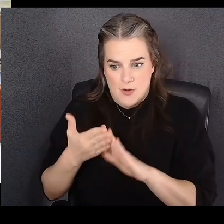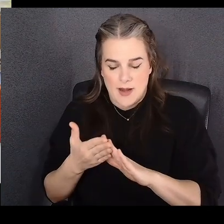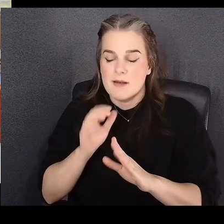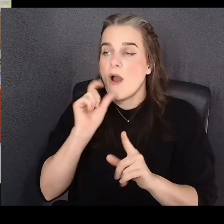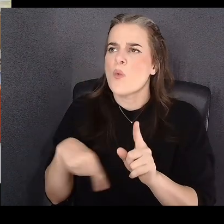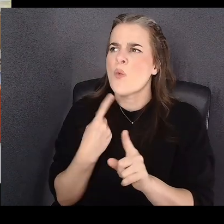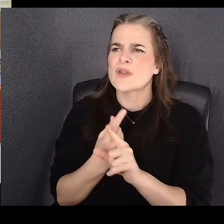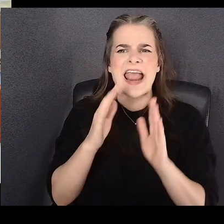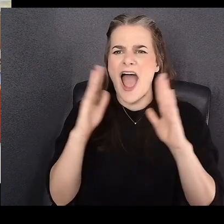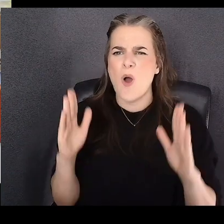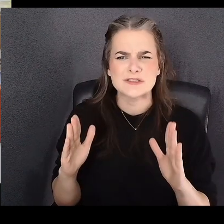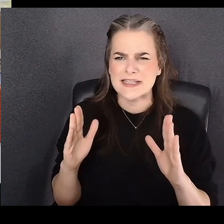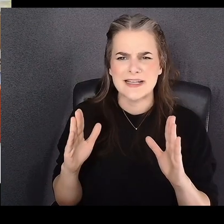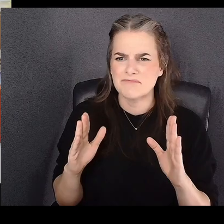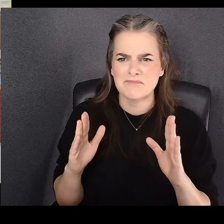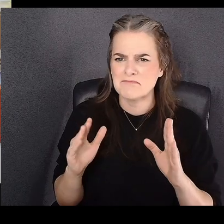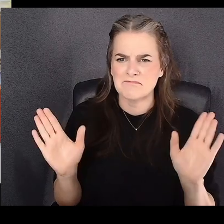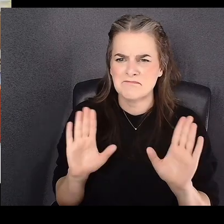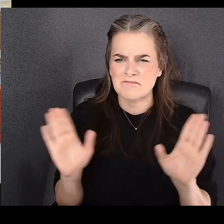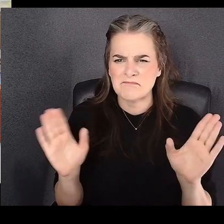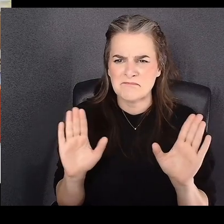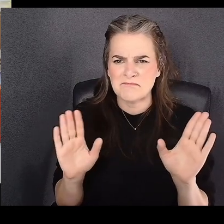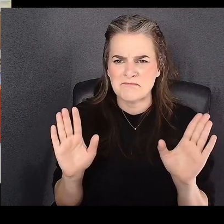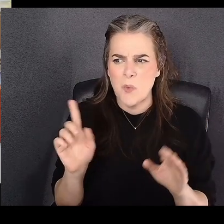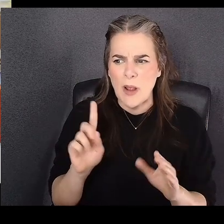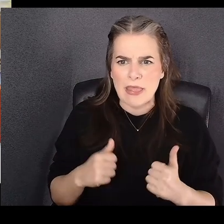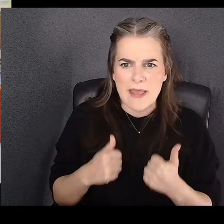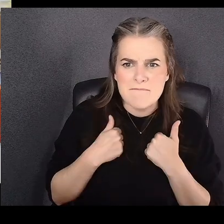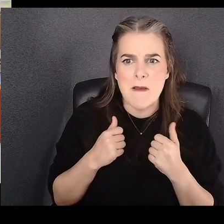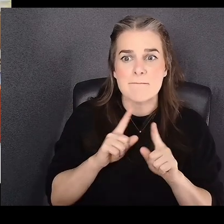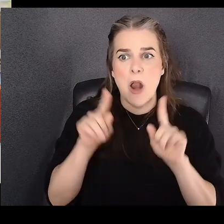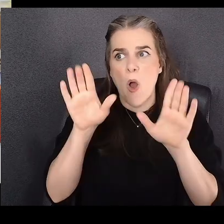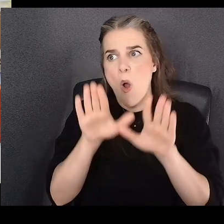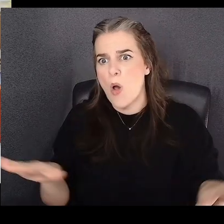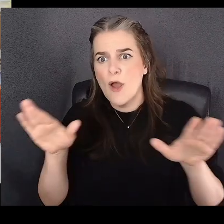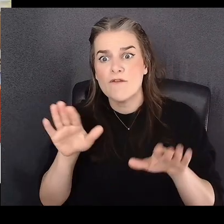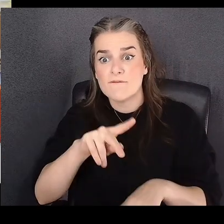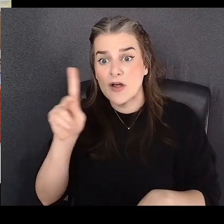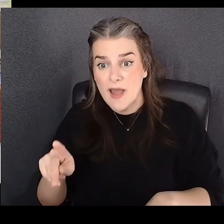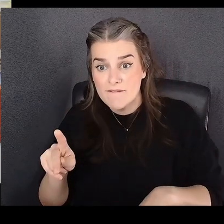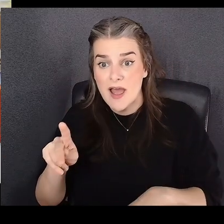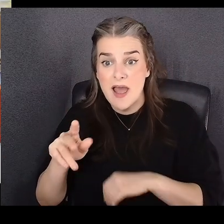and individuals who live there, but really all over Philadelphia County, as well as the five surrounding counties around Philadelphia.